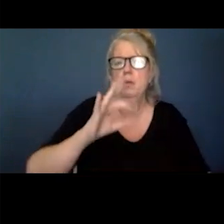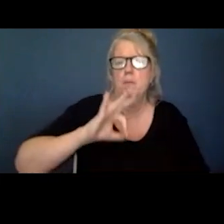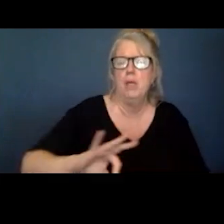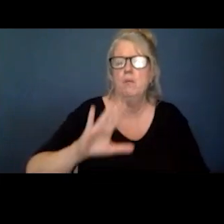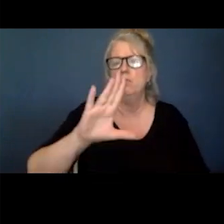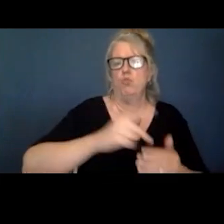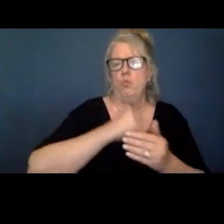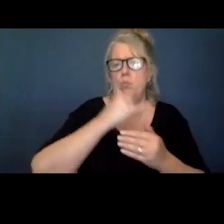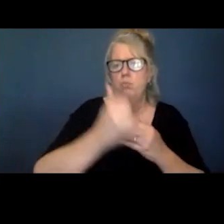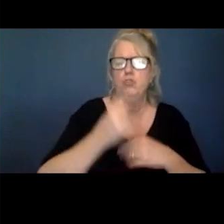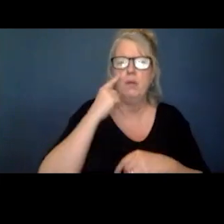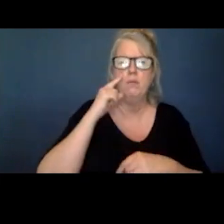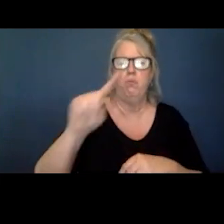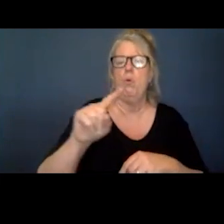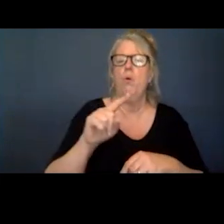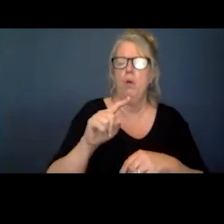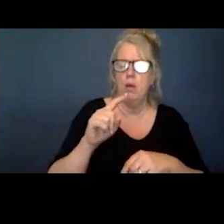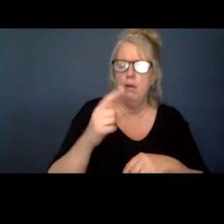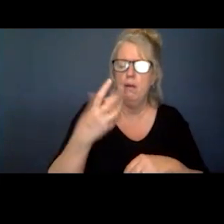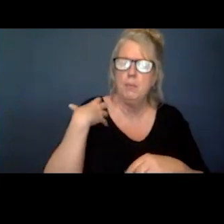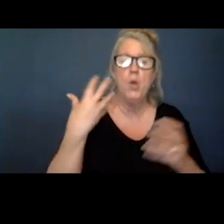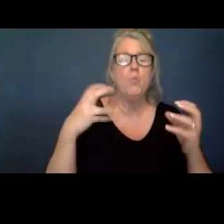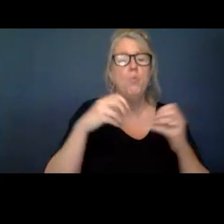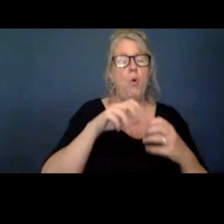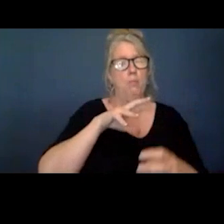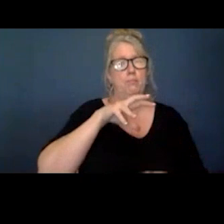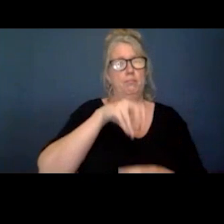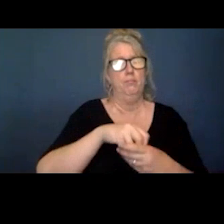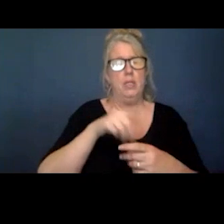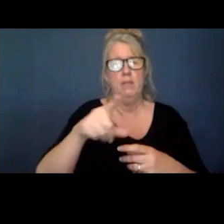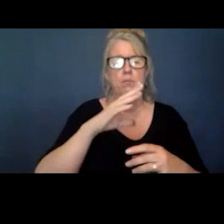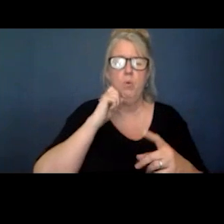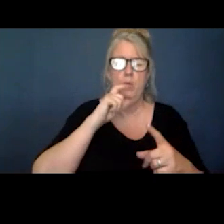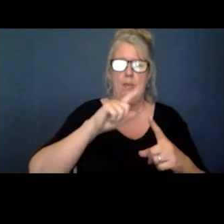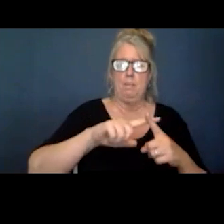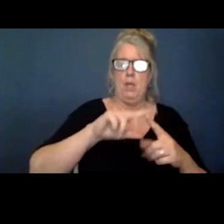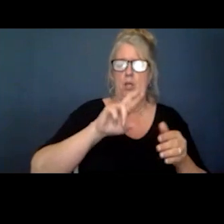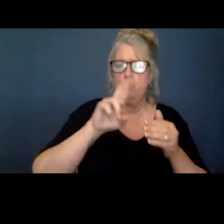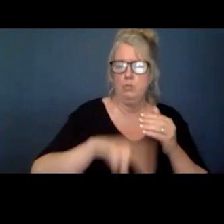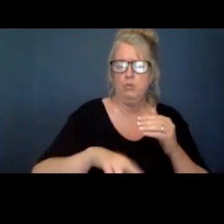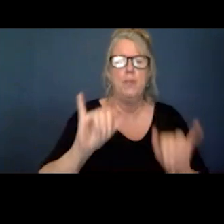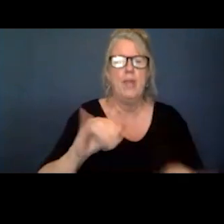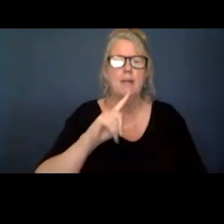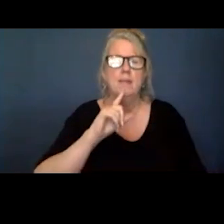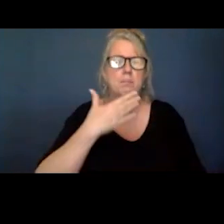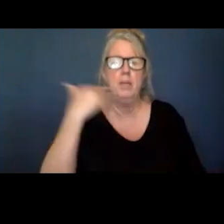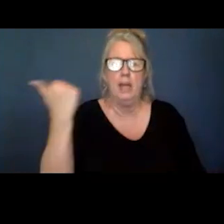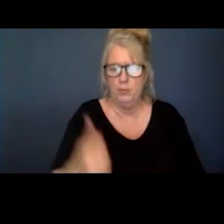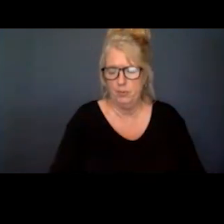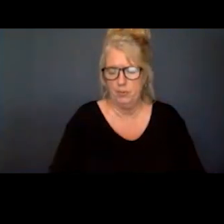for employers. The more data you can include to show your positive results, the better. website